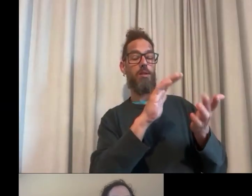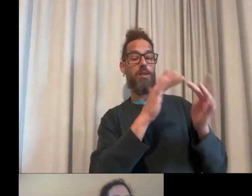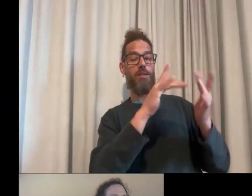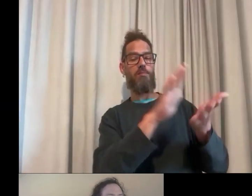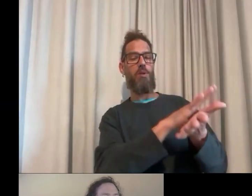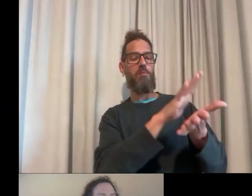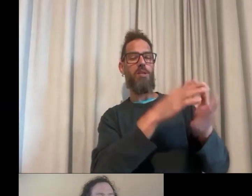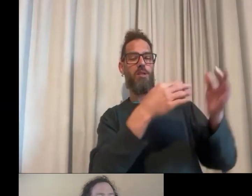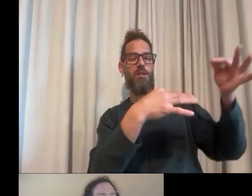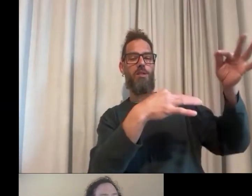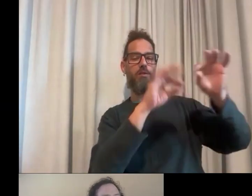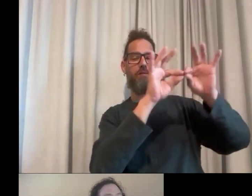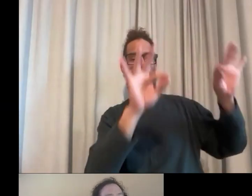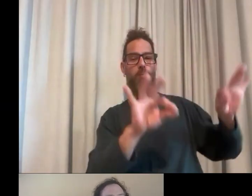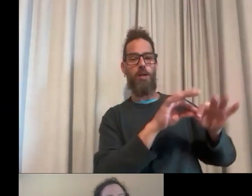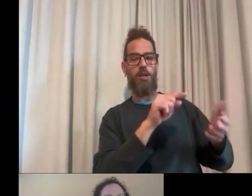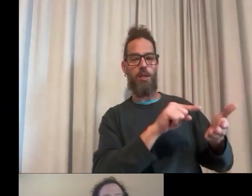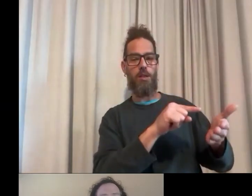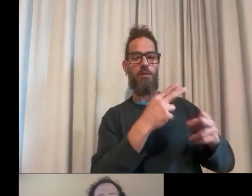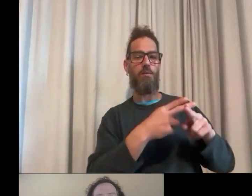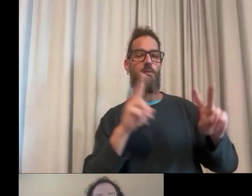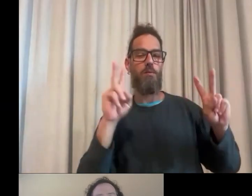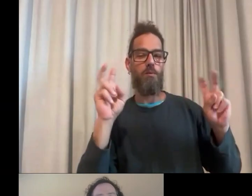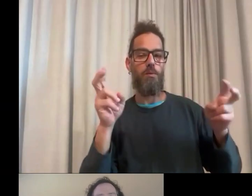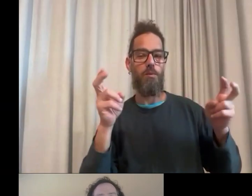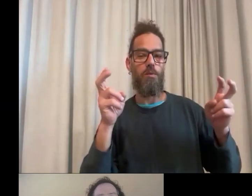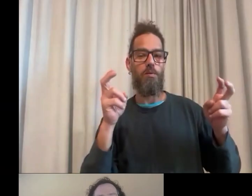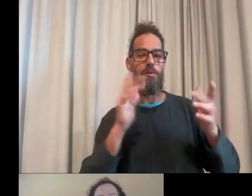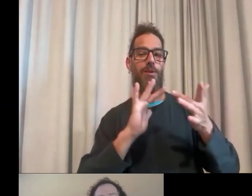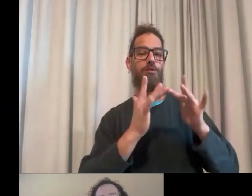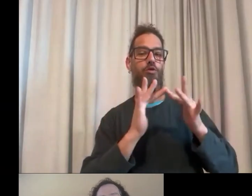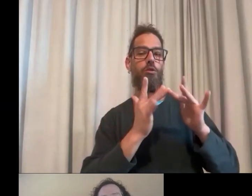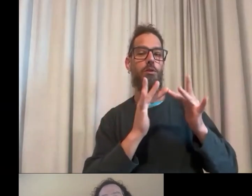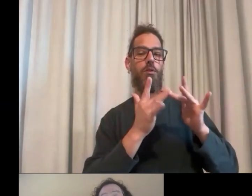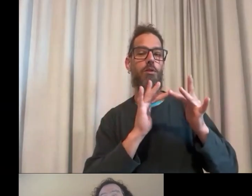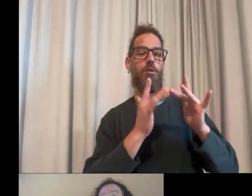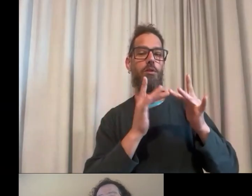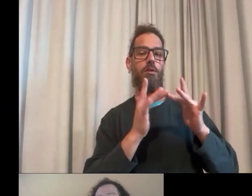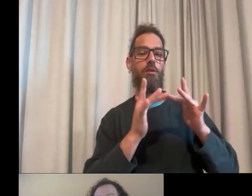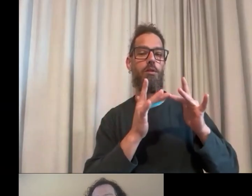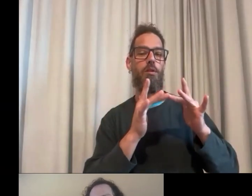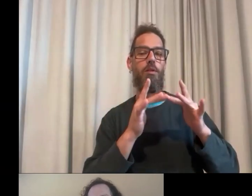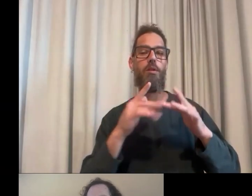which the regulation refers to more often as digital documents.